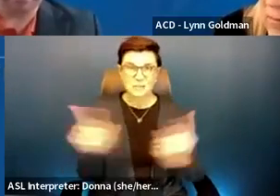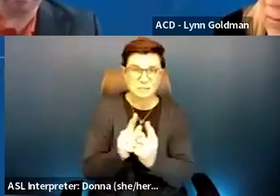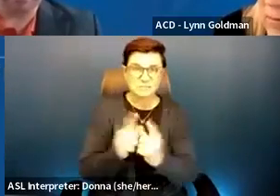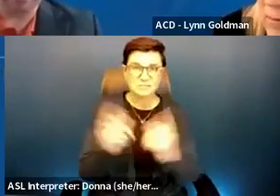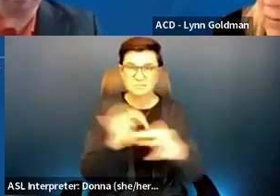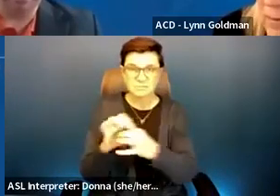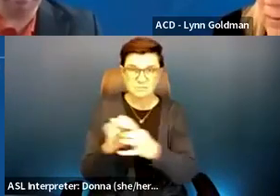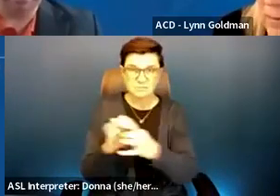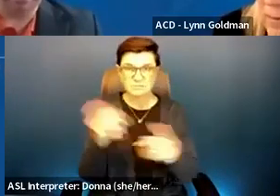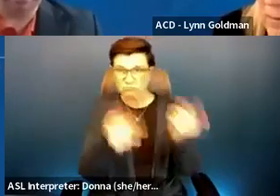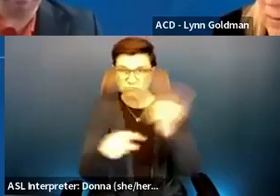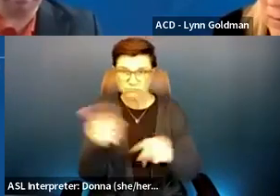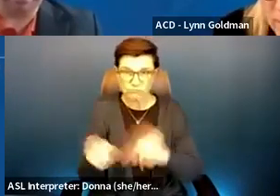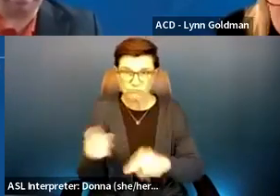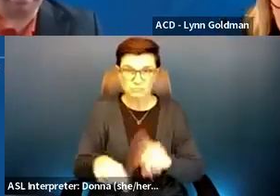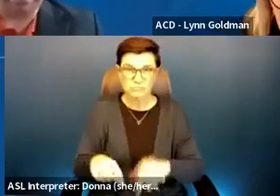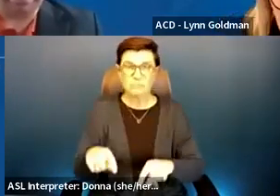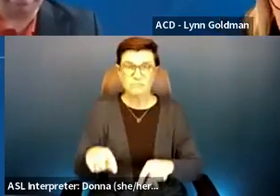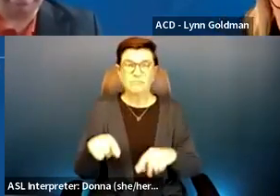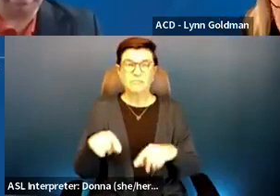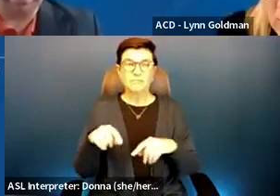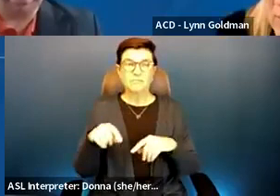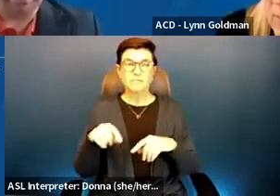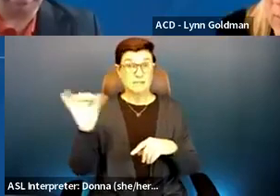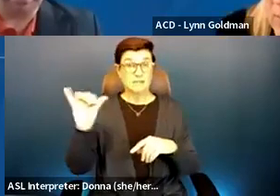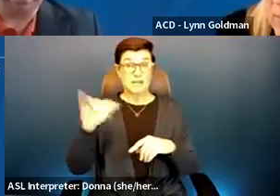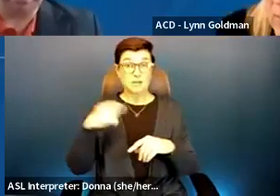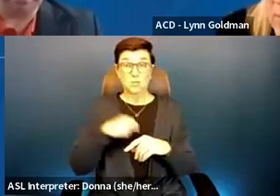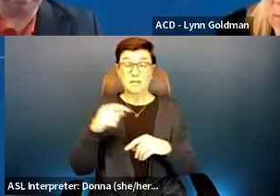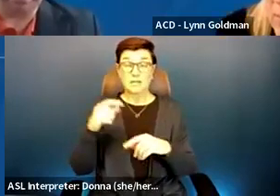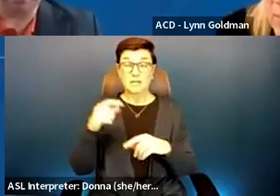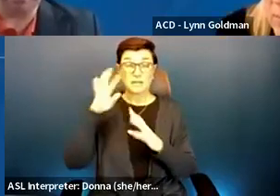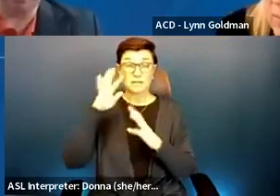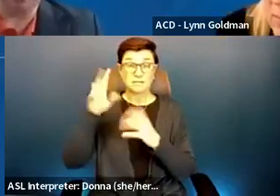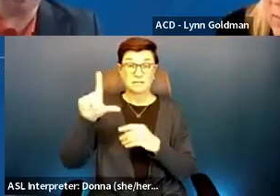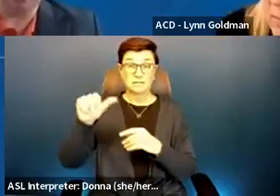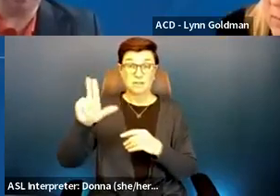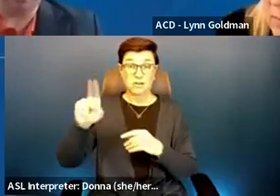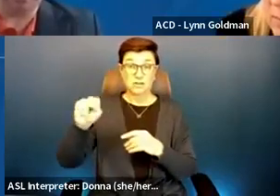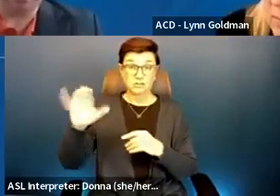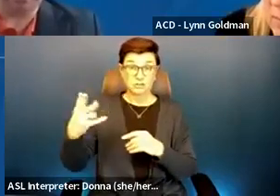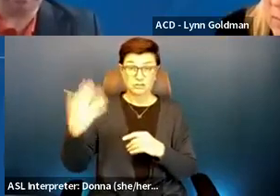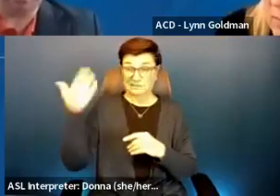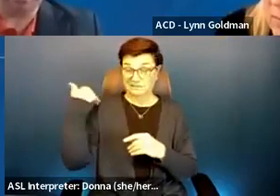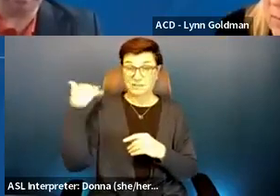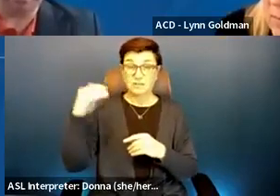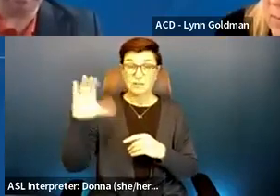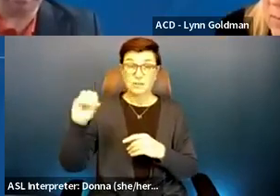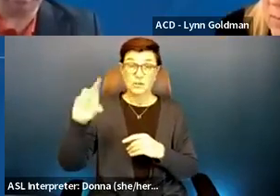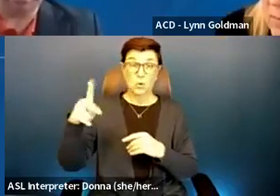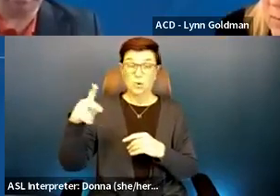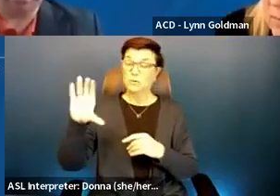that was April of 2021 when we launched that. And the agency was tired.